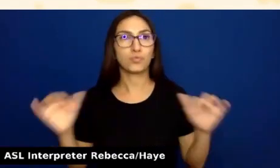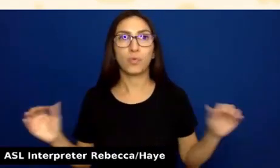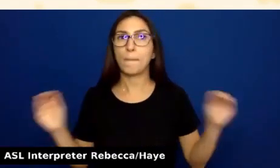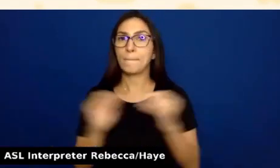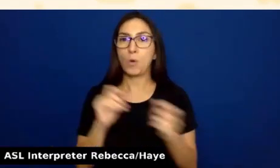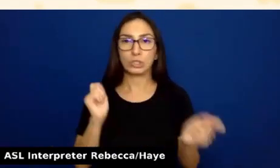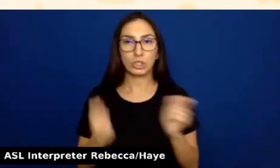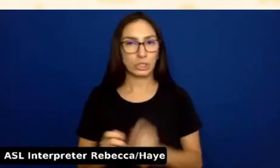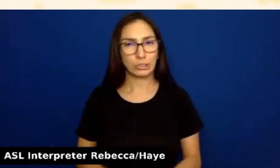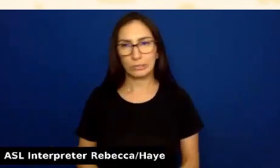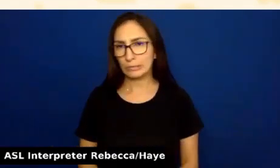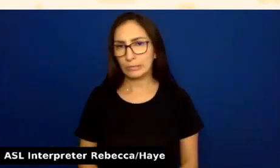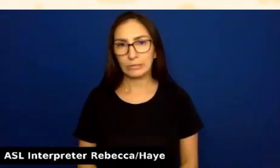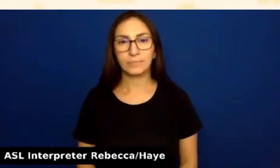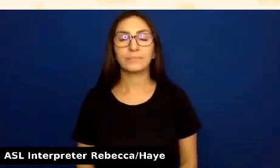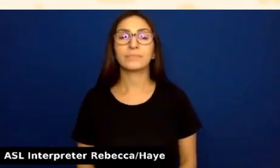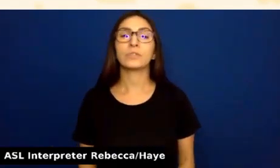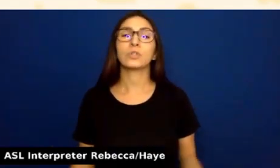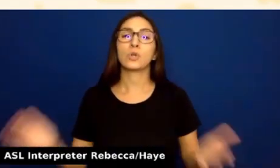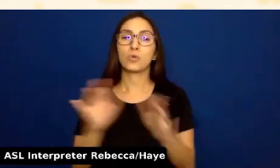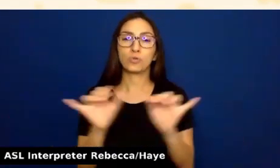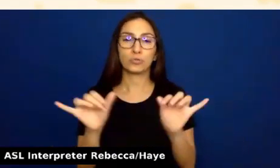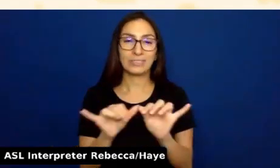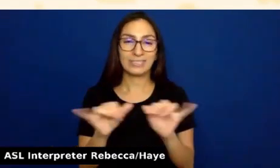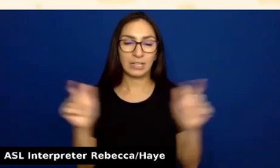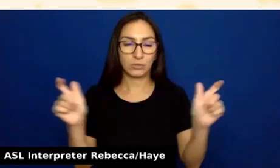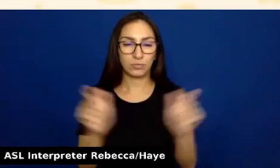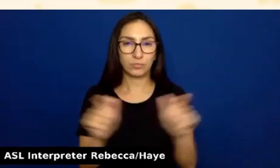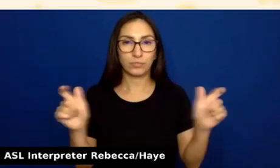Resizing of text; Resizing of text is a really easy one to check.